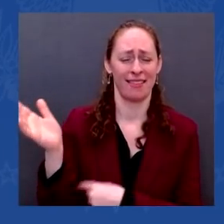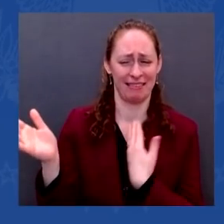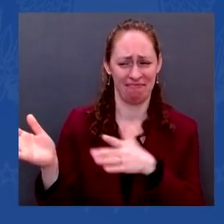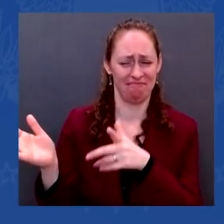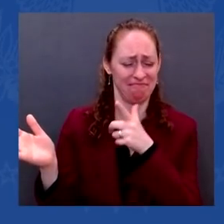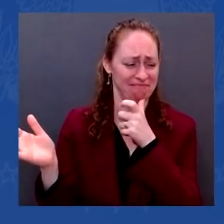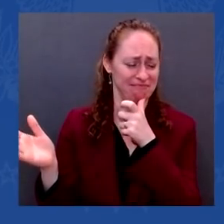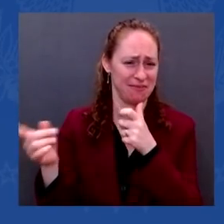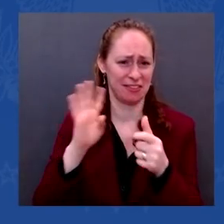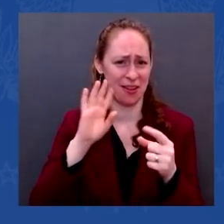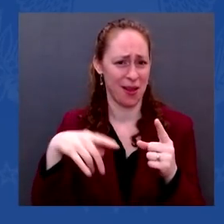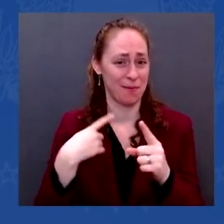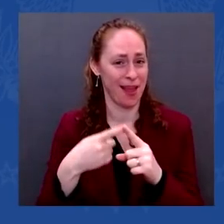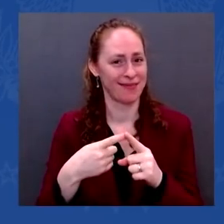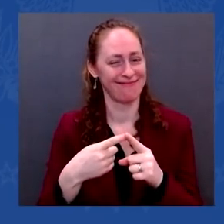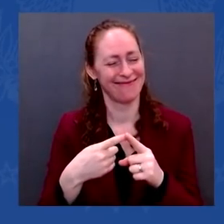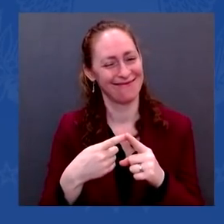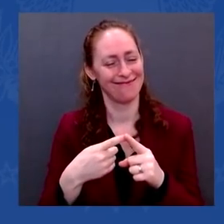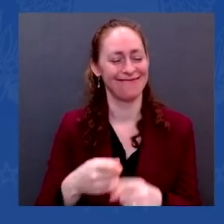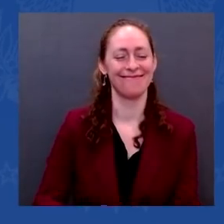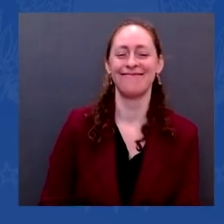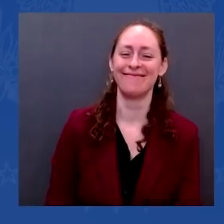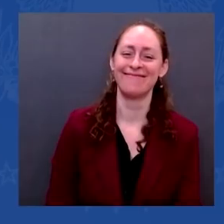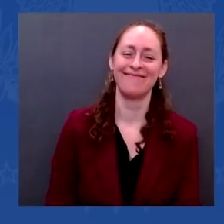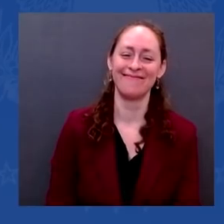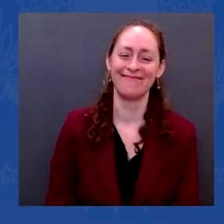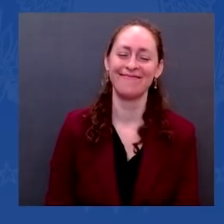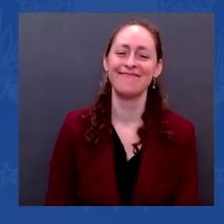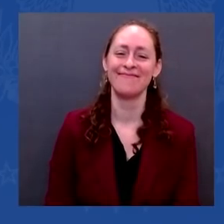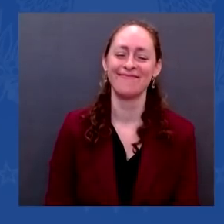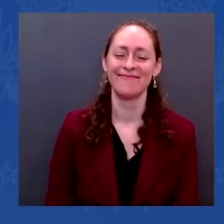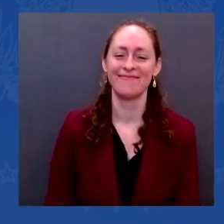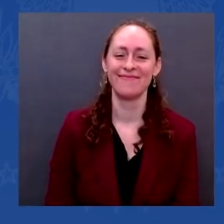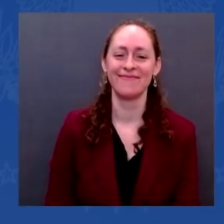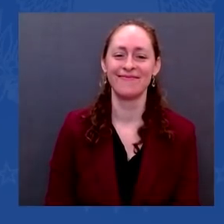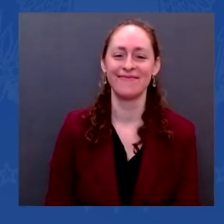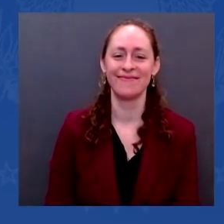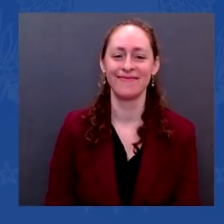Folks, look, let me say -- I hadn't planned on -- I didn't know I was going to get that kind of introduction.